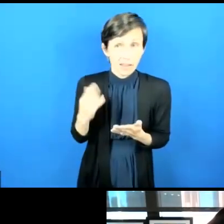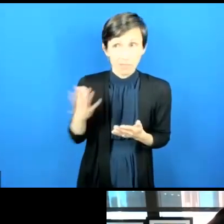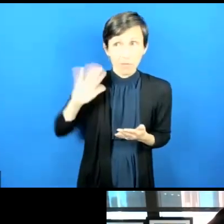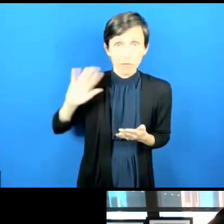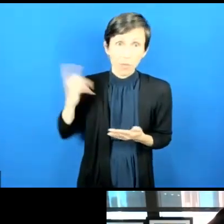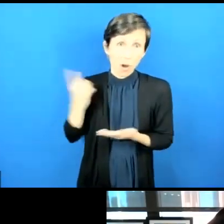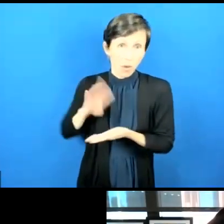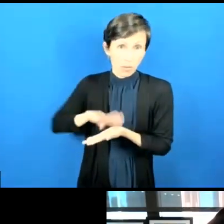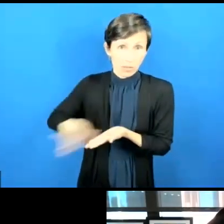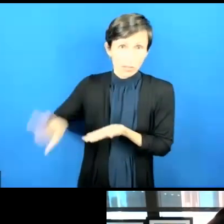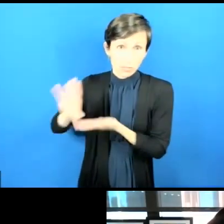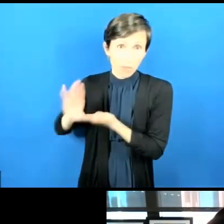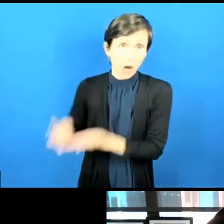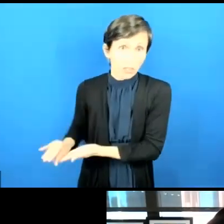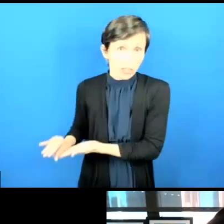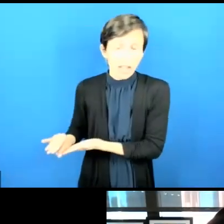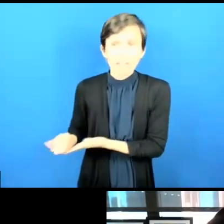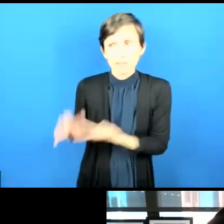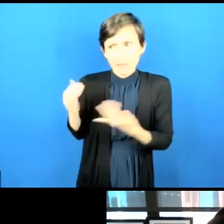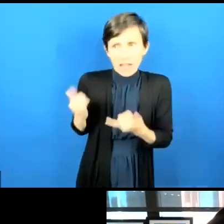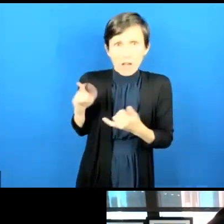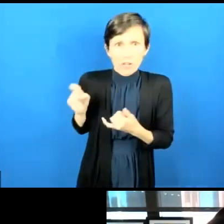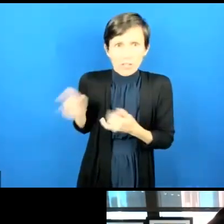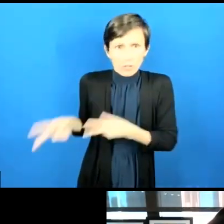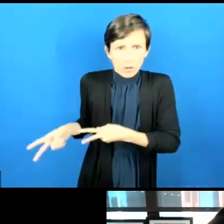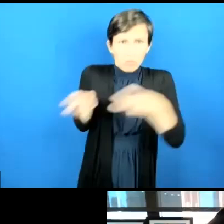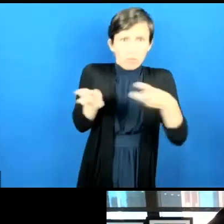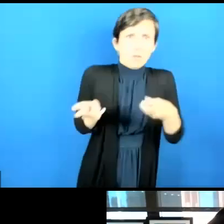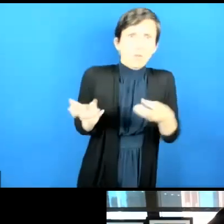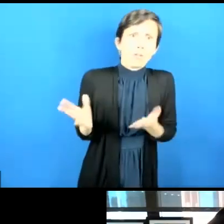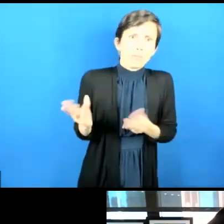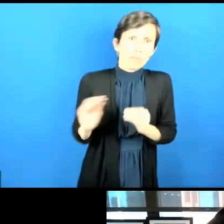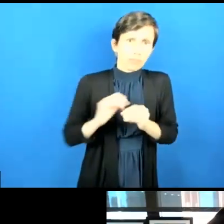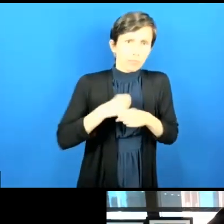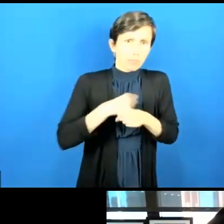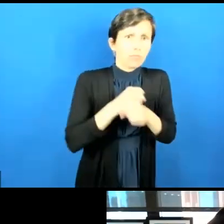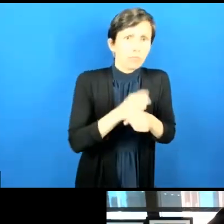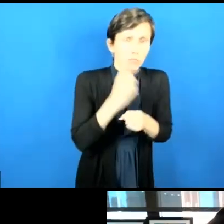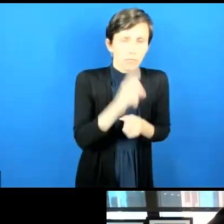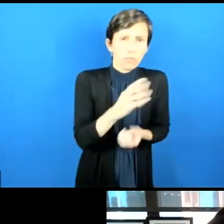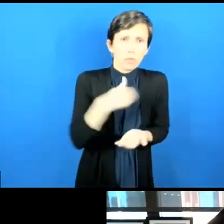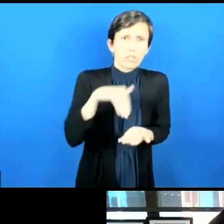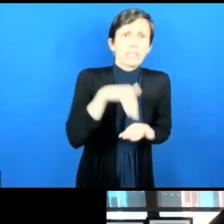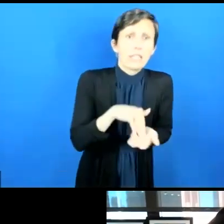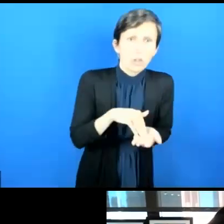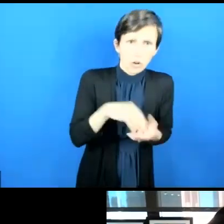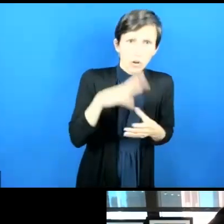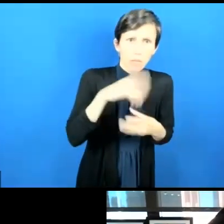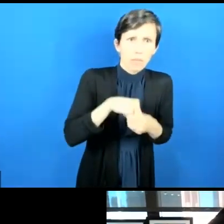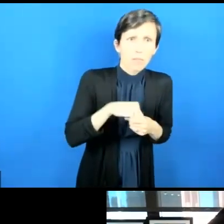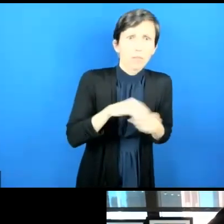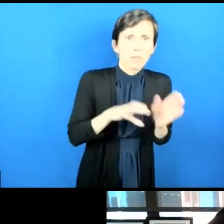to be centered, and we have more people at the table who are, who are pushing to center things that have been historically marginalized.